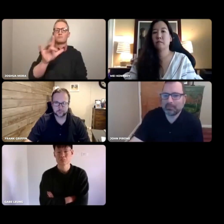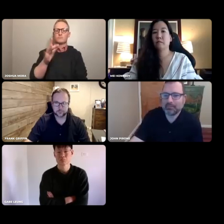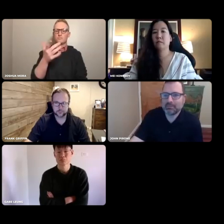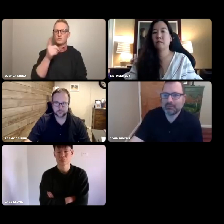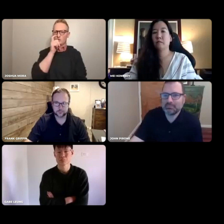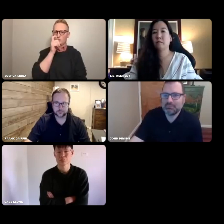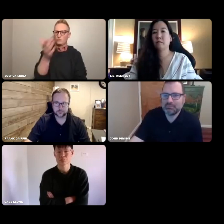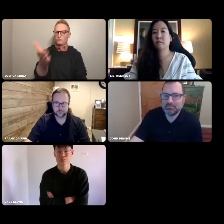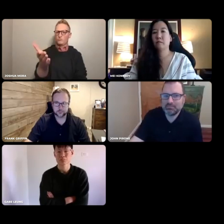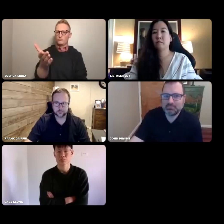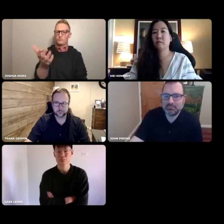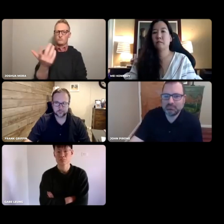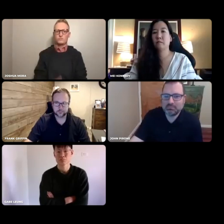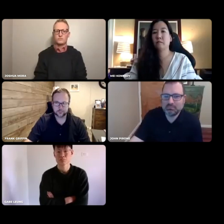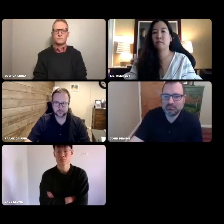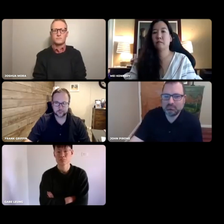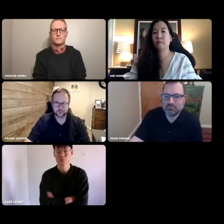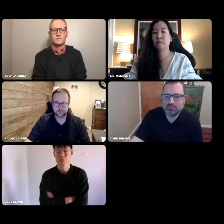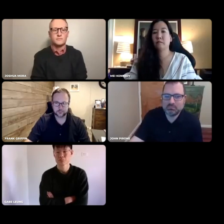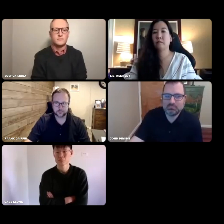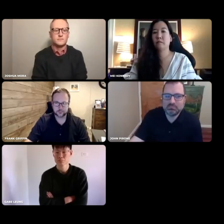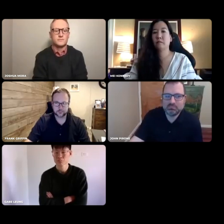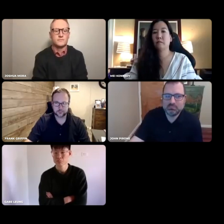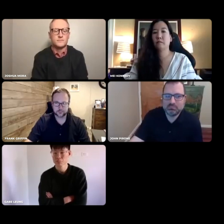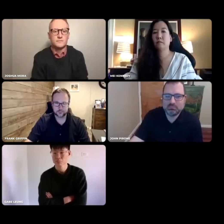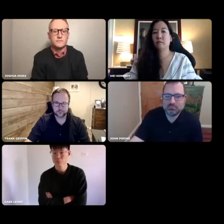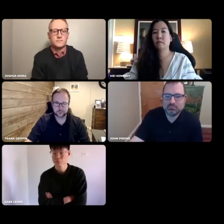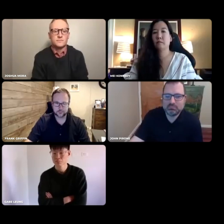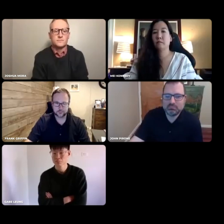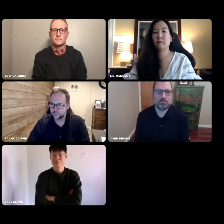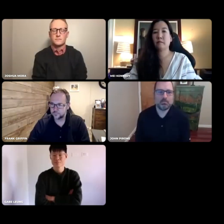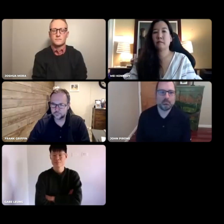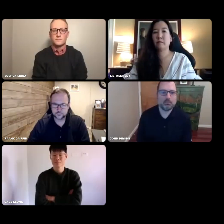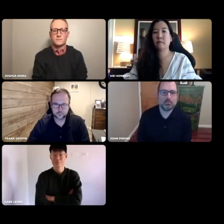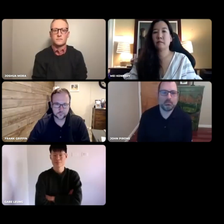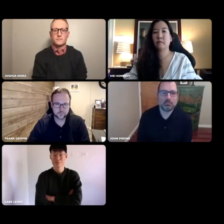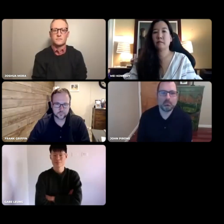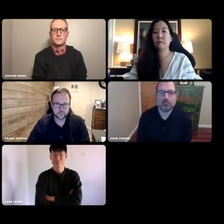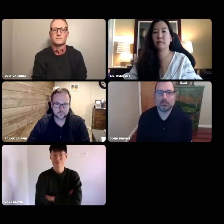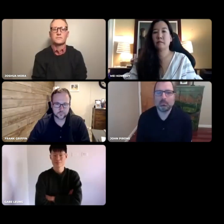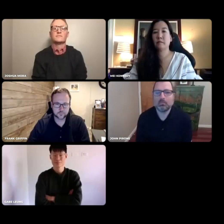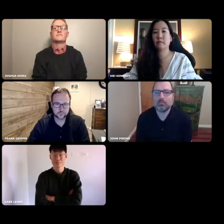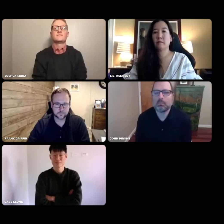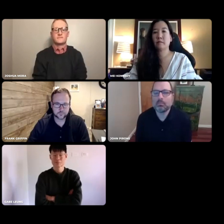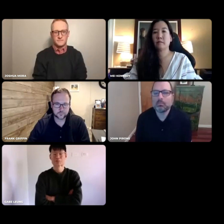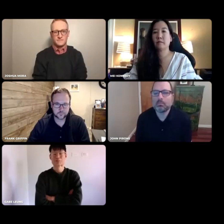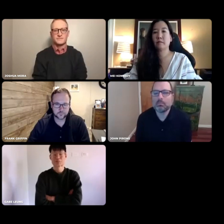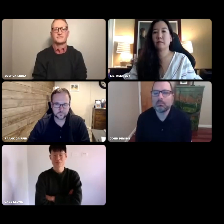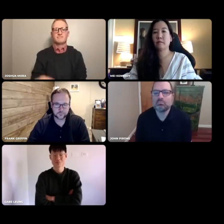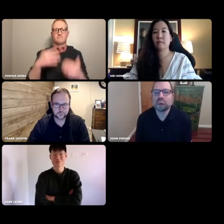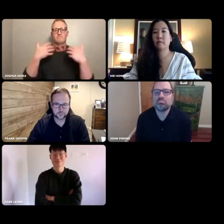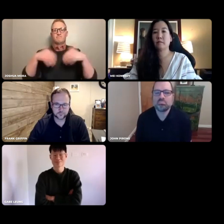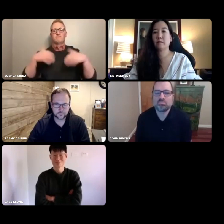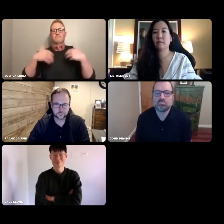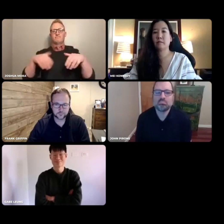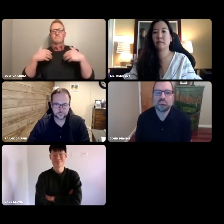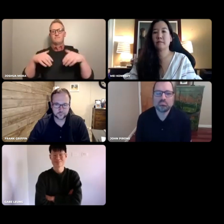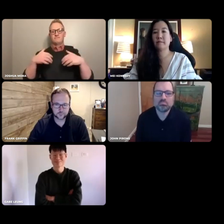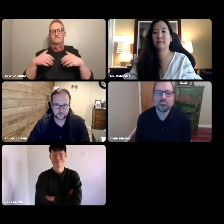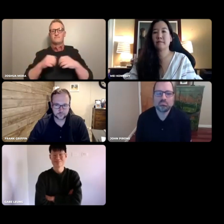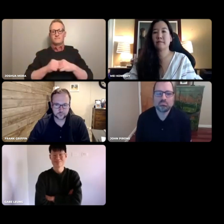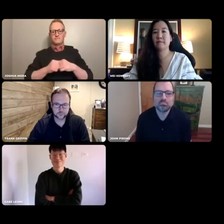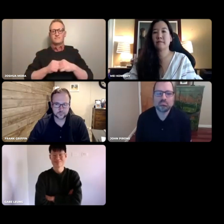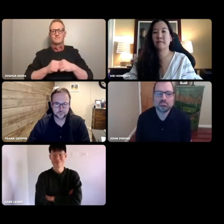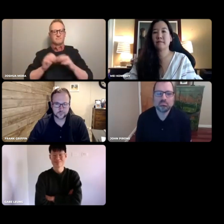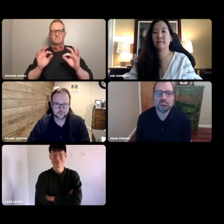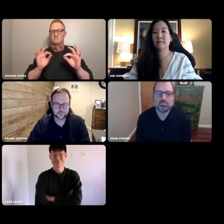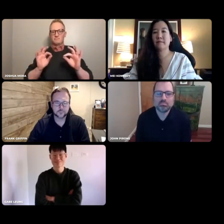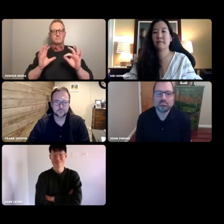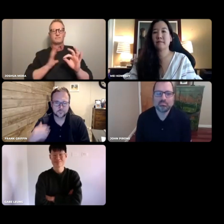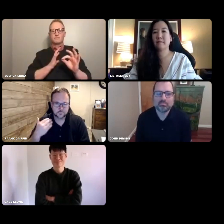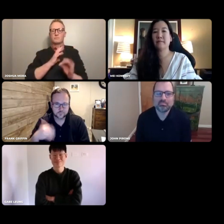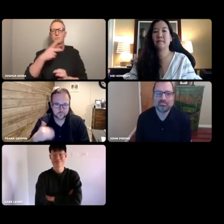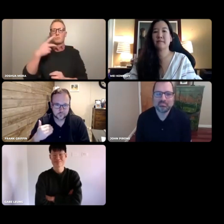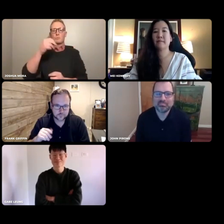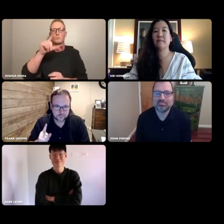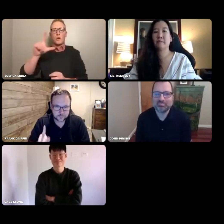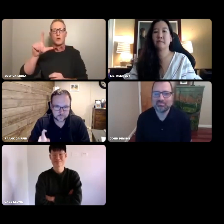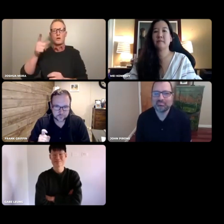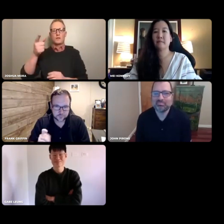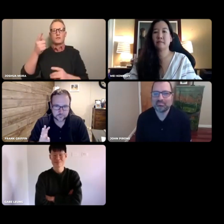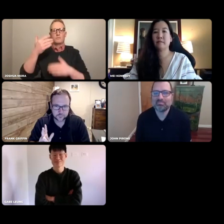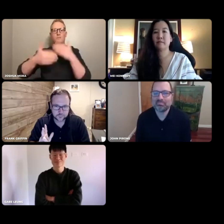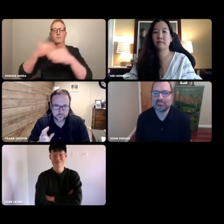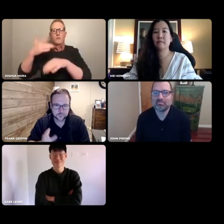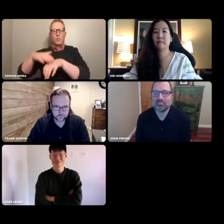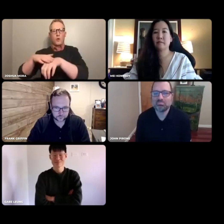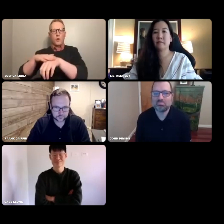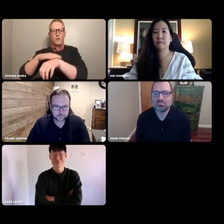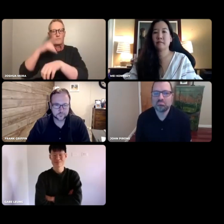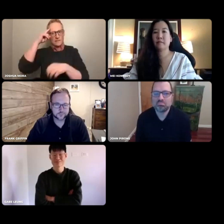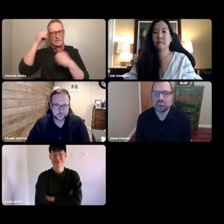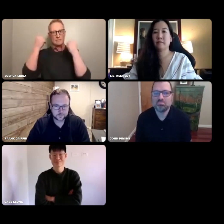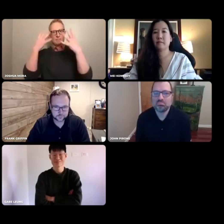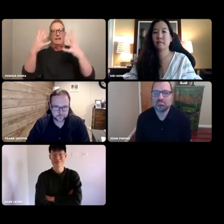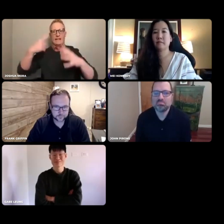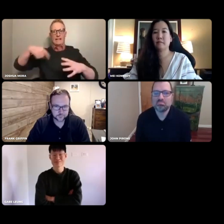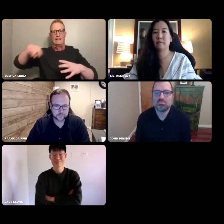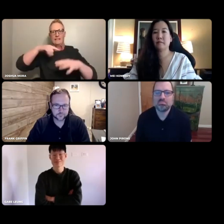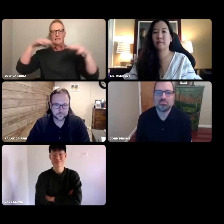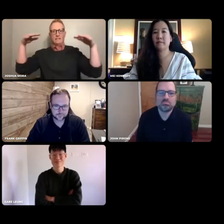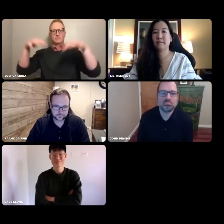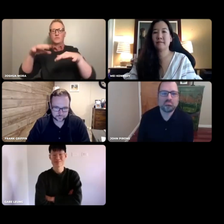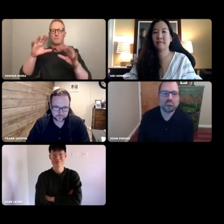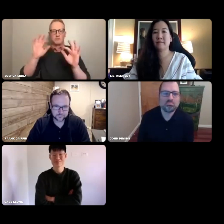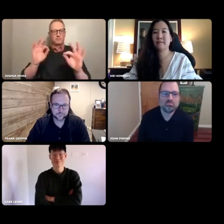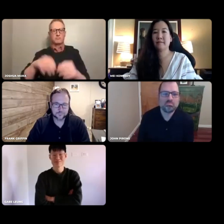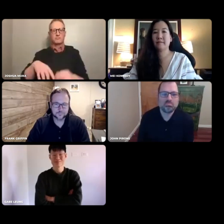Again, to respond, click on the poll that should be showing on your screen.